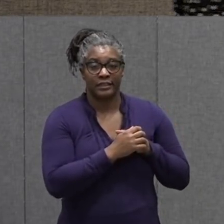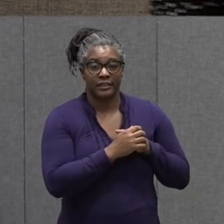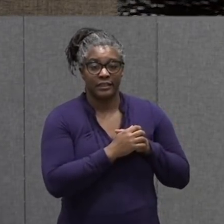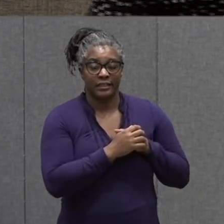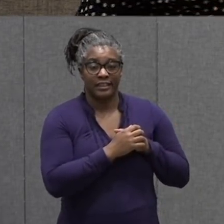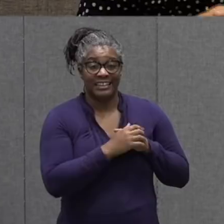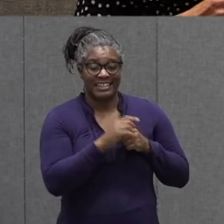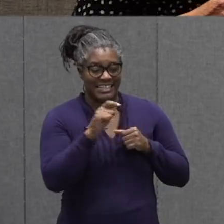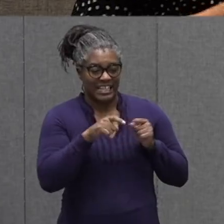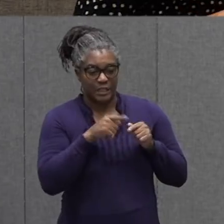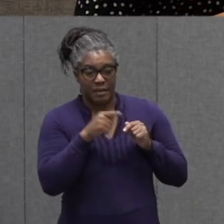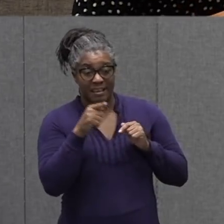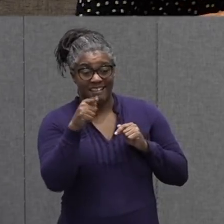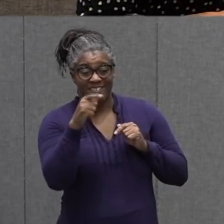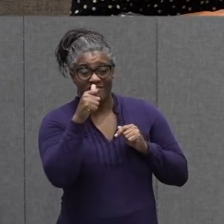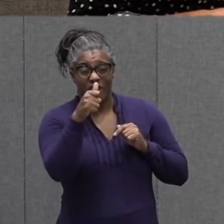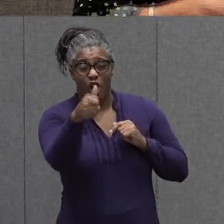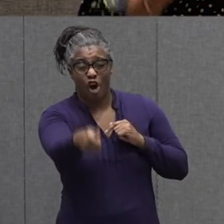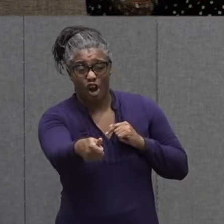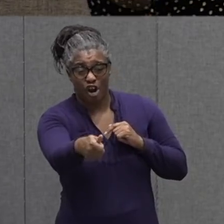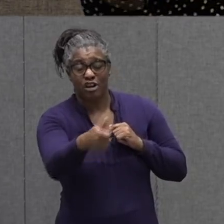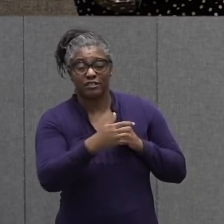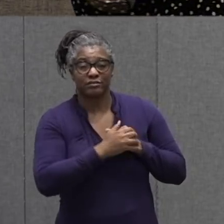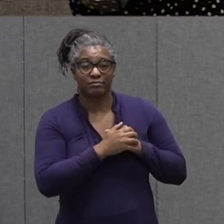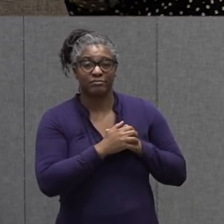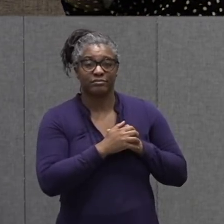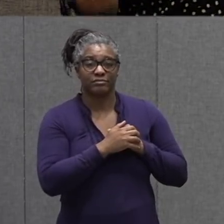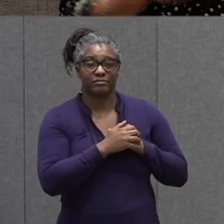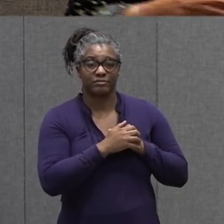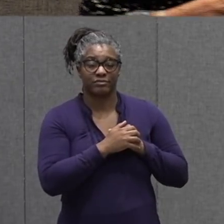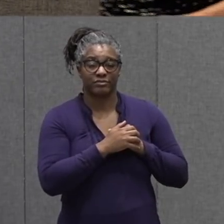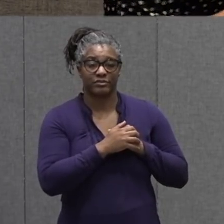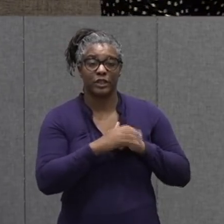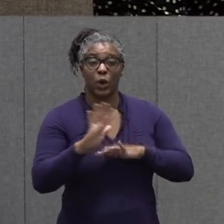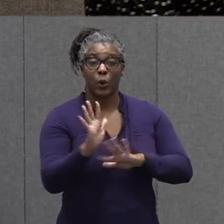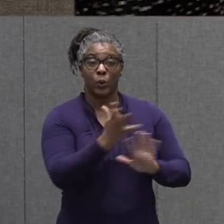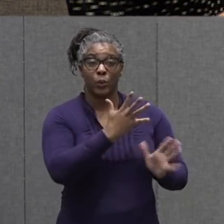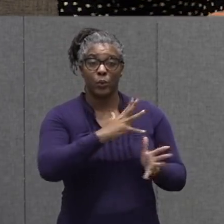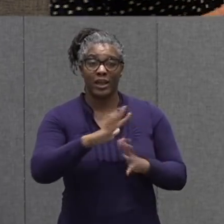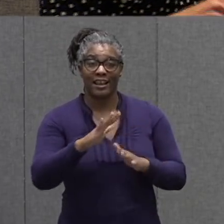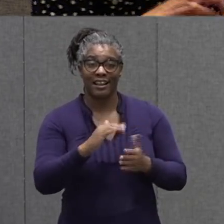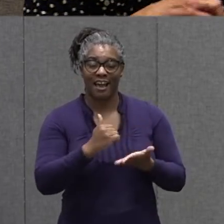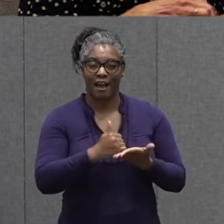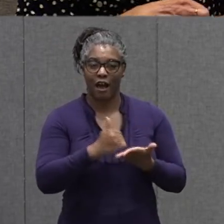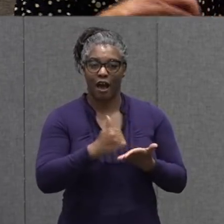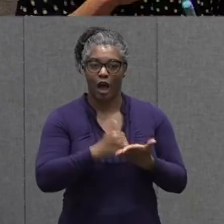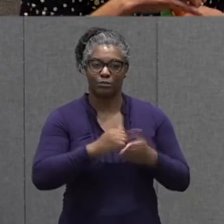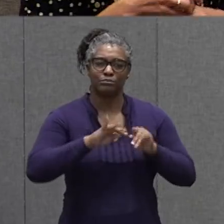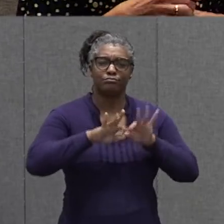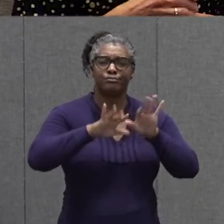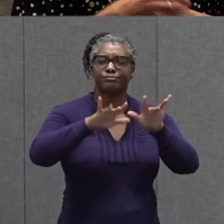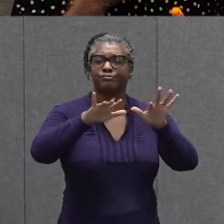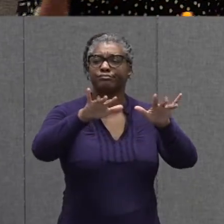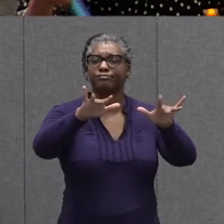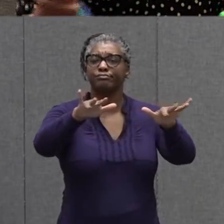Wind helps spread seeds. Oh, you know what, I knew that because that's what happened